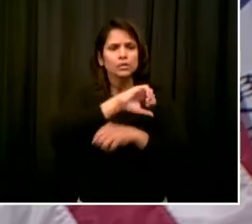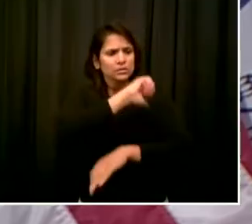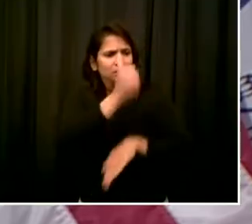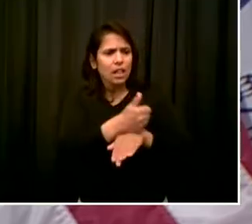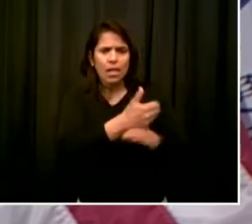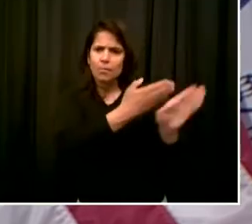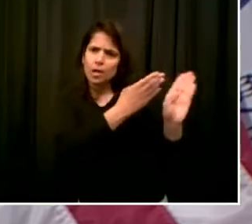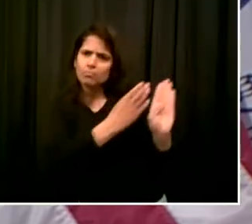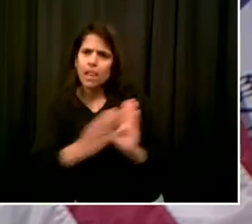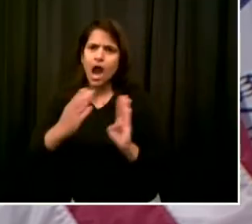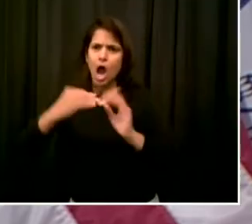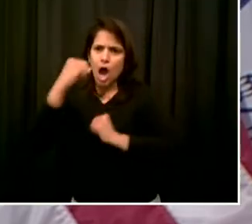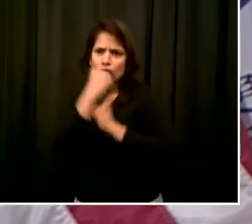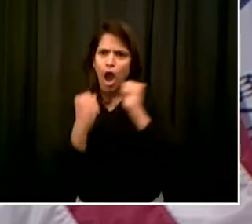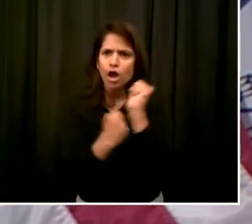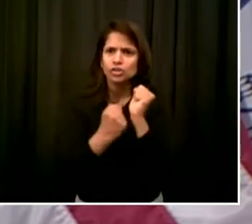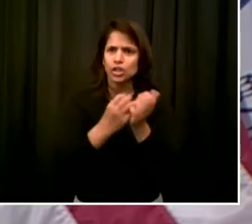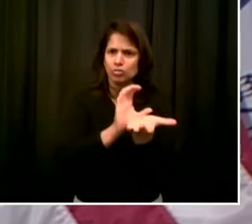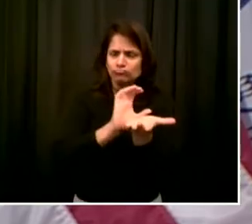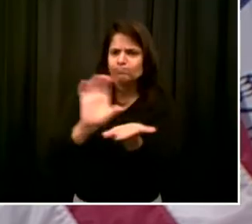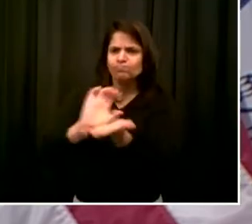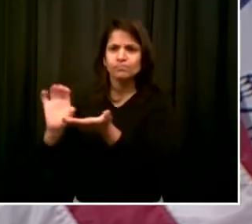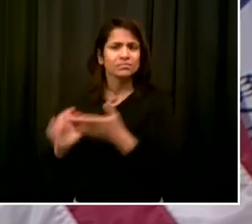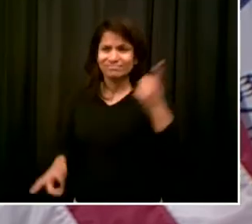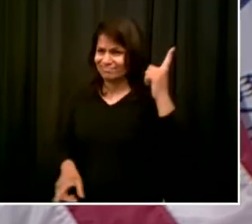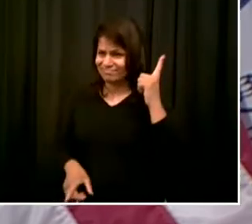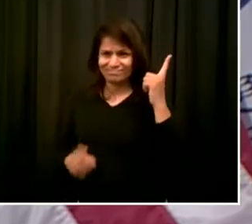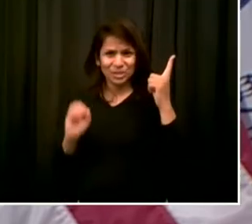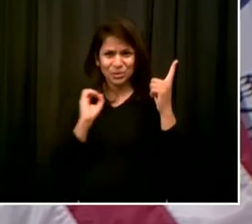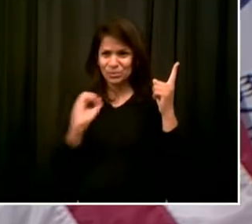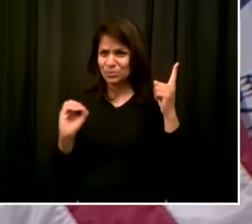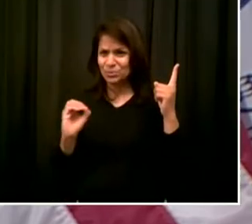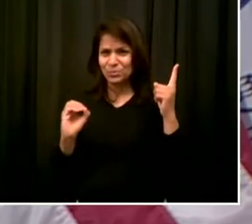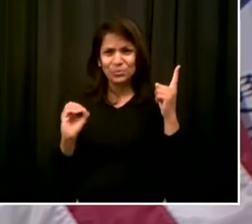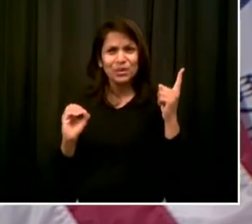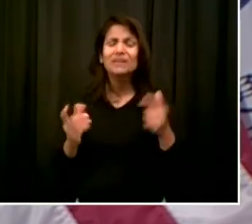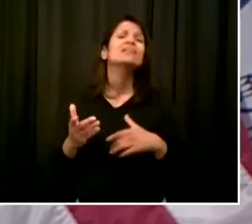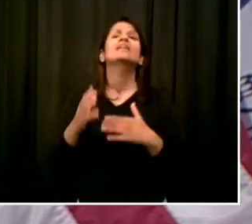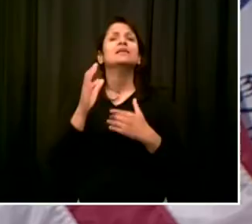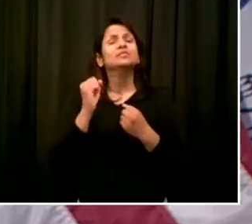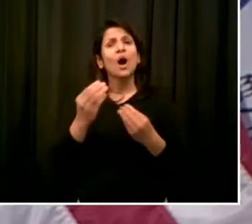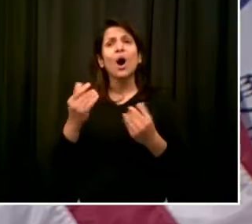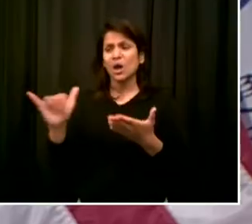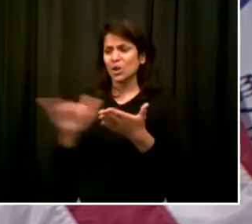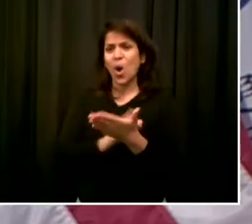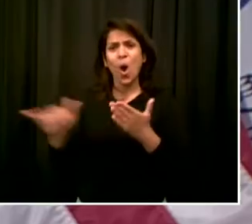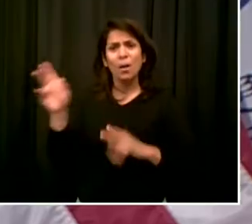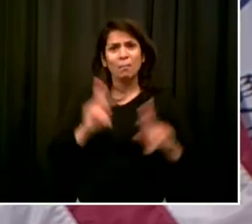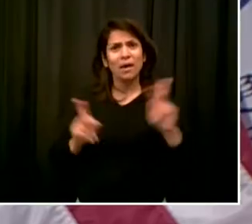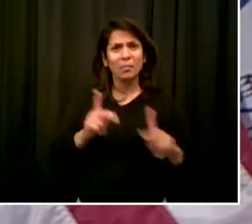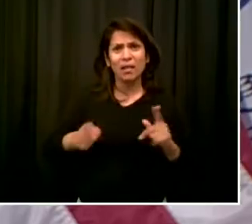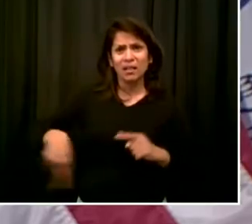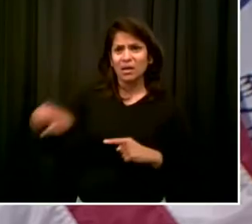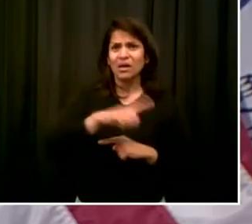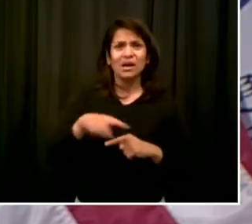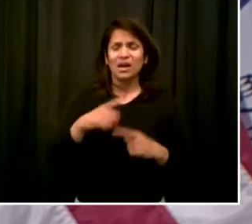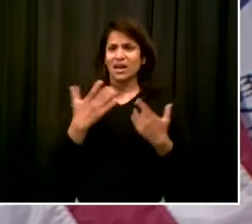A CENTRAL CHALLENGE. THE FACT THAT THE ERIS O N STIMULUSS ULCHEDEDTH, ERISE N O VOTE SCHEDULED IN THE Yn SENATE FOR 5jyg■A STIMULUS CHEC